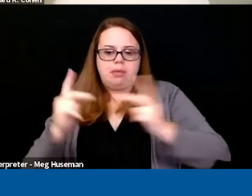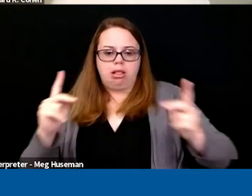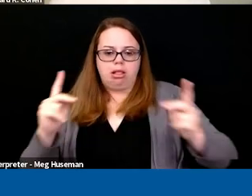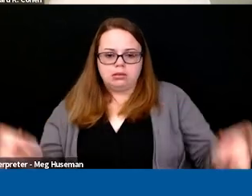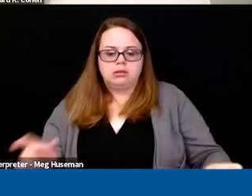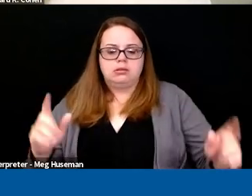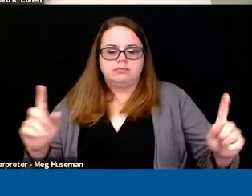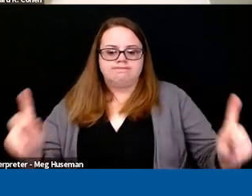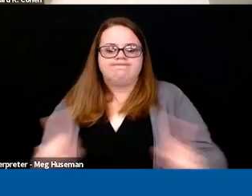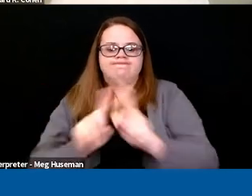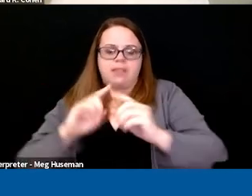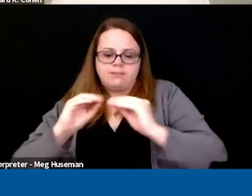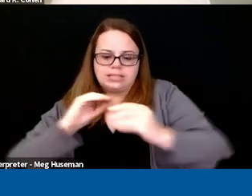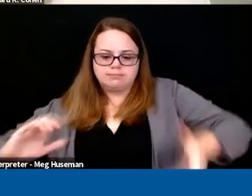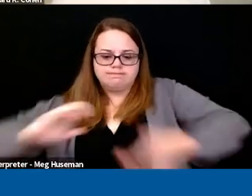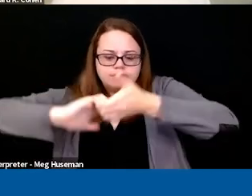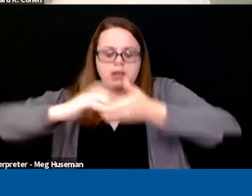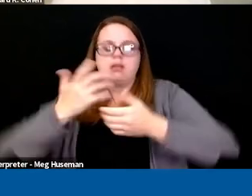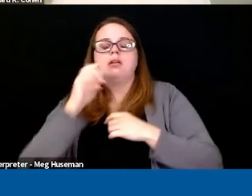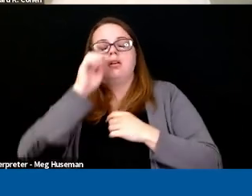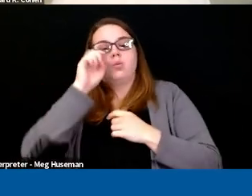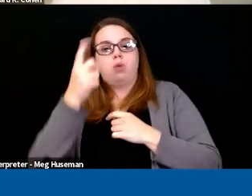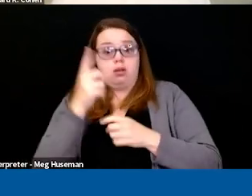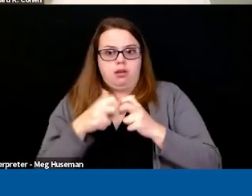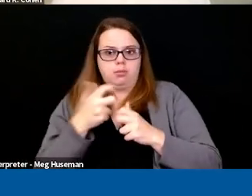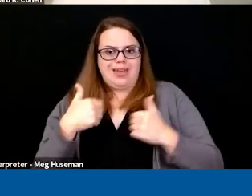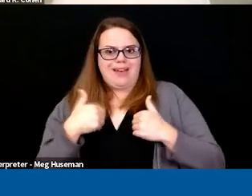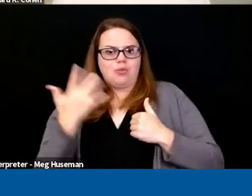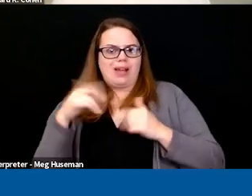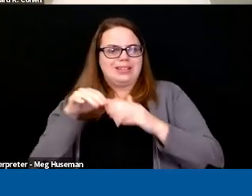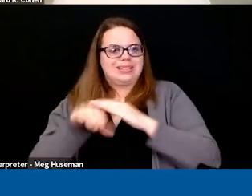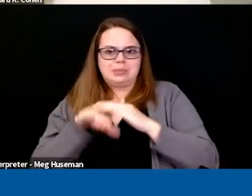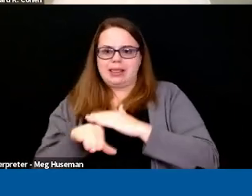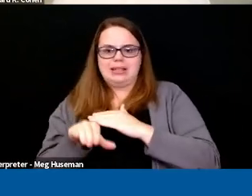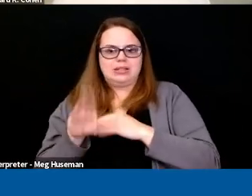Because one of the problems that we have, why accessibility is so horribly supported,